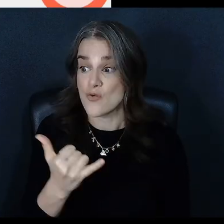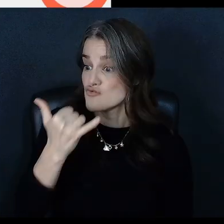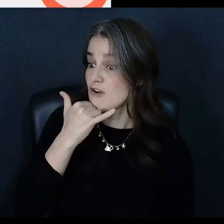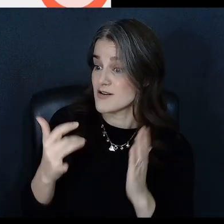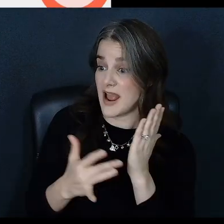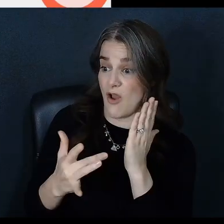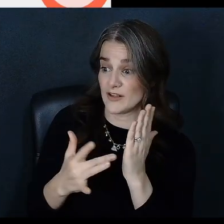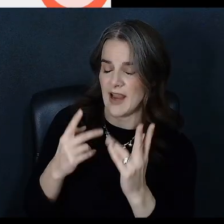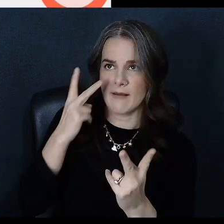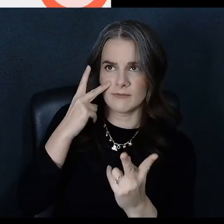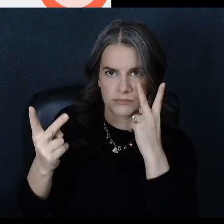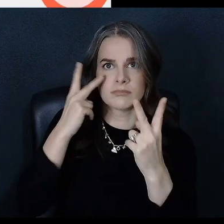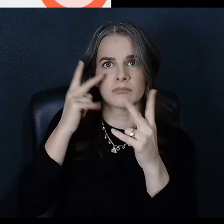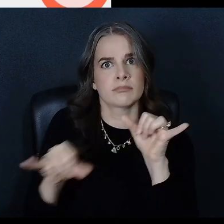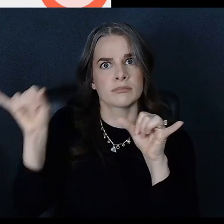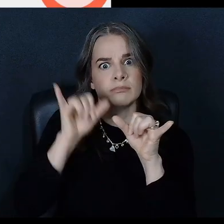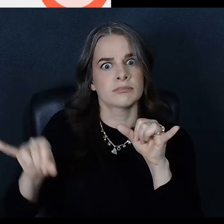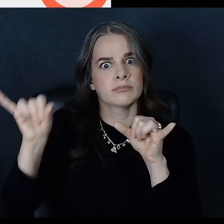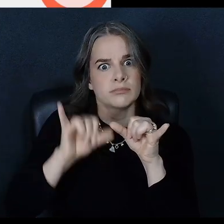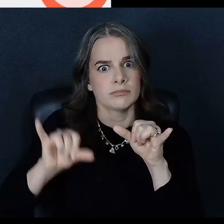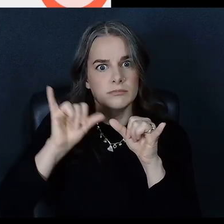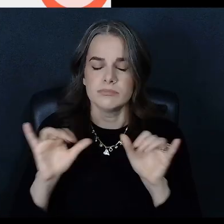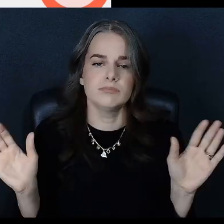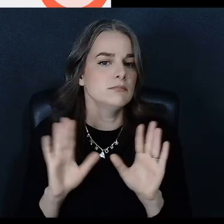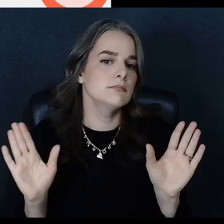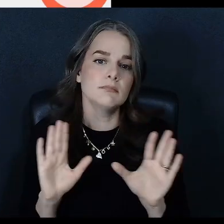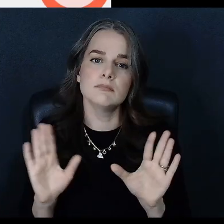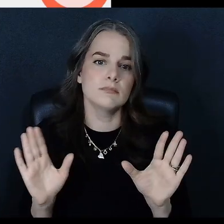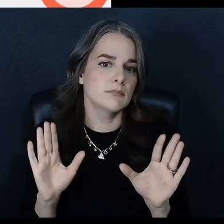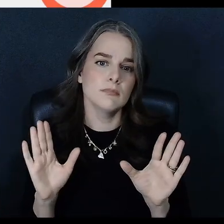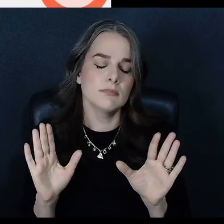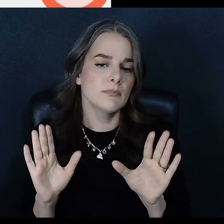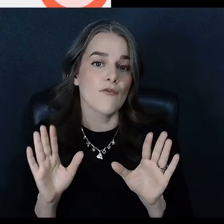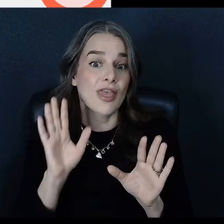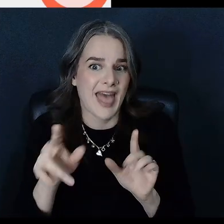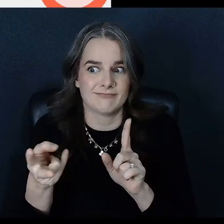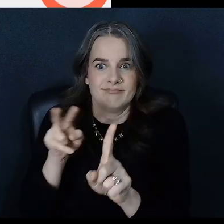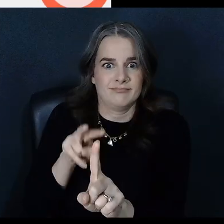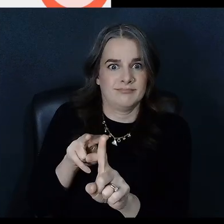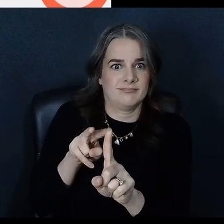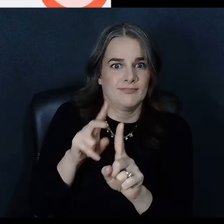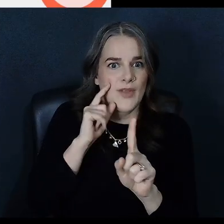So thinking about that, coming from a space of understanding the person and what it is they're trying to accomplish,